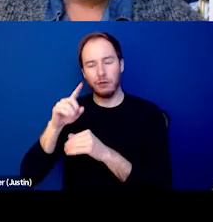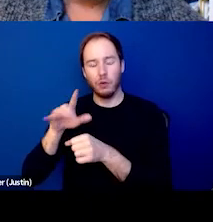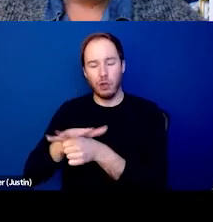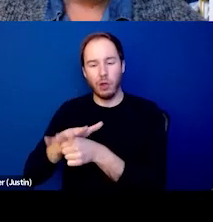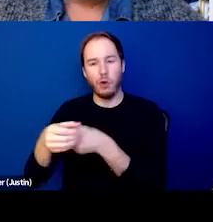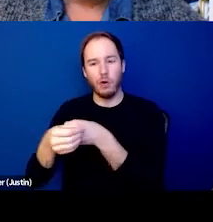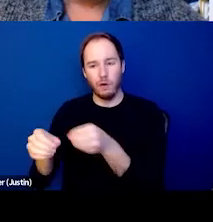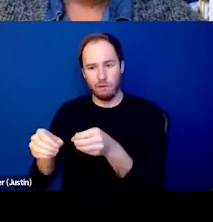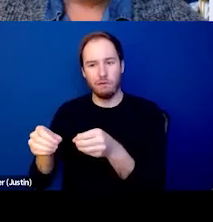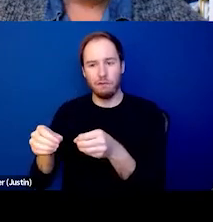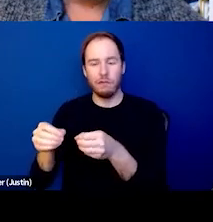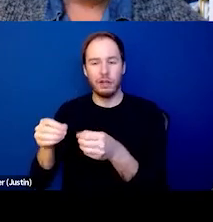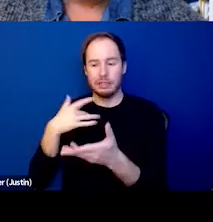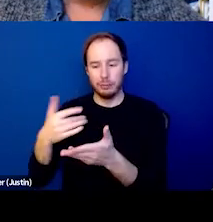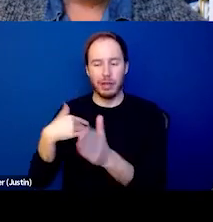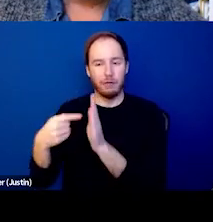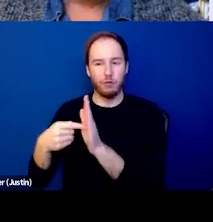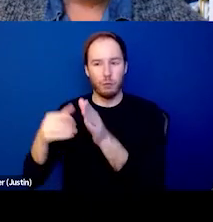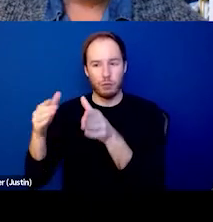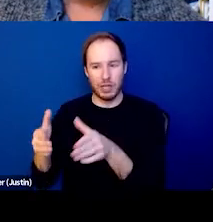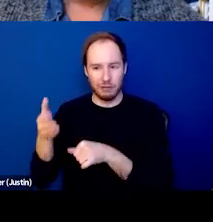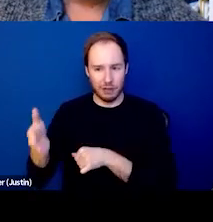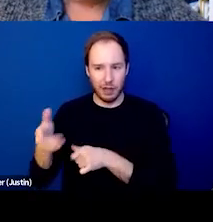and there should be some type of representation there that can assist.